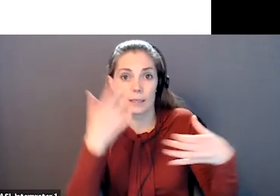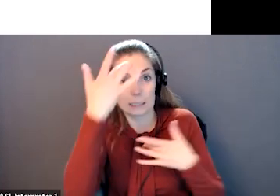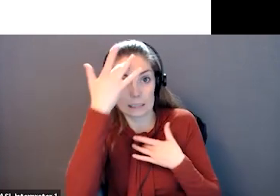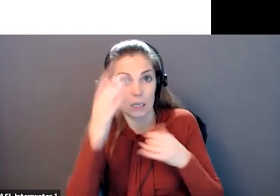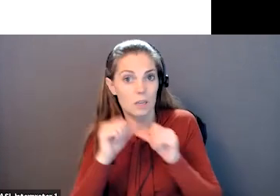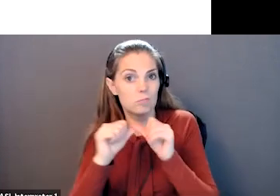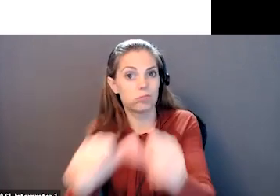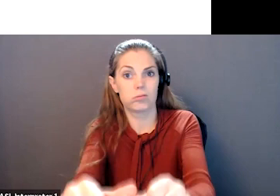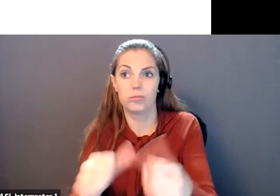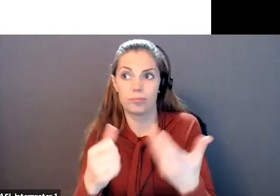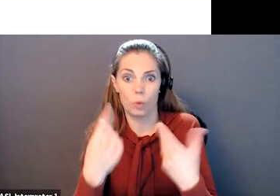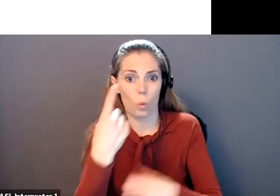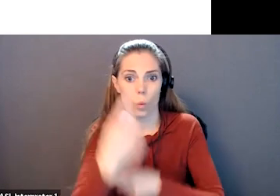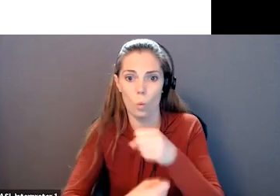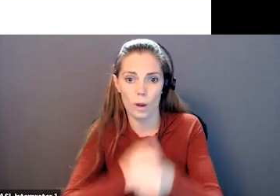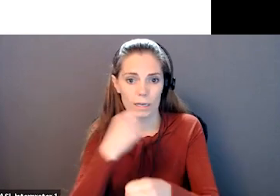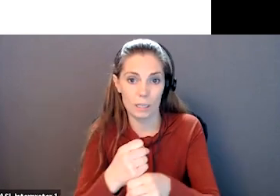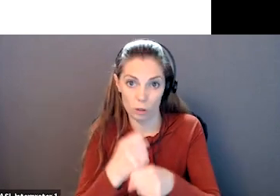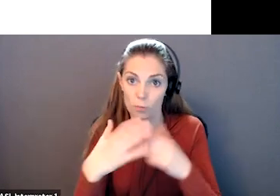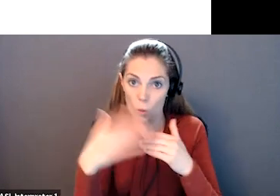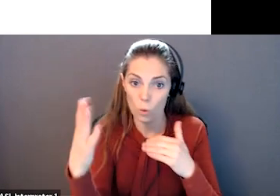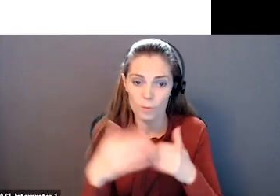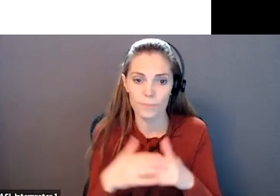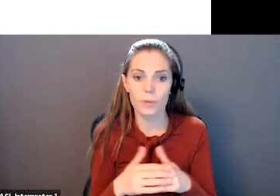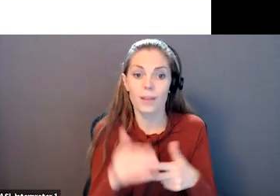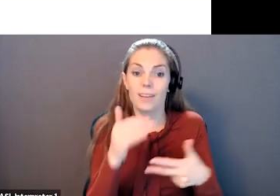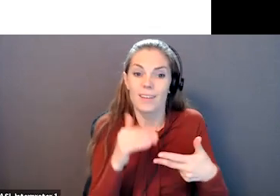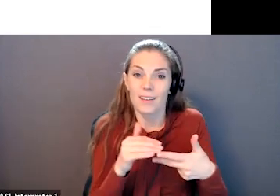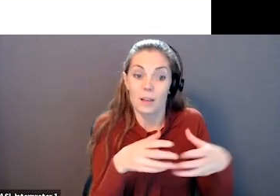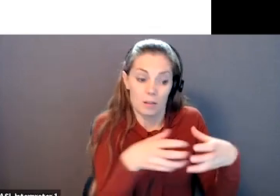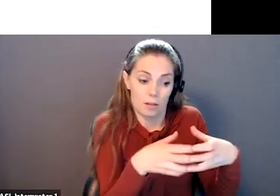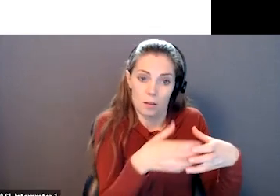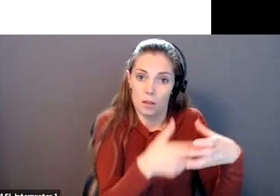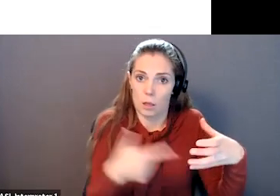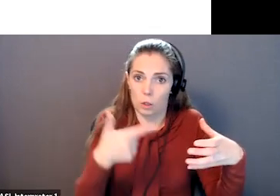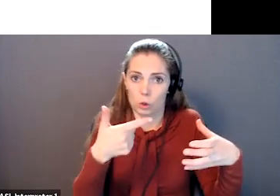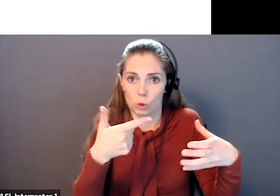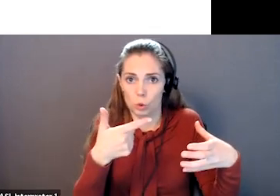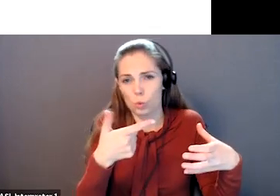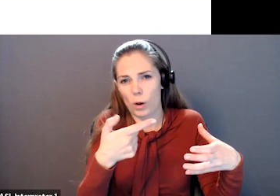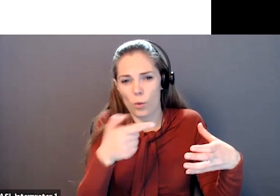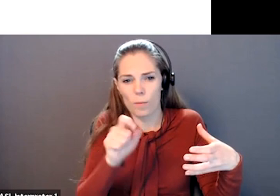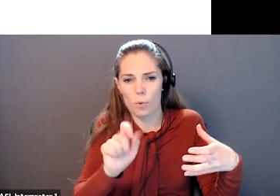are always impacted their daily activities. And 75% of those who were employed stated